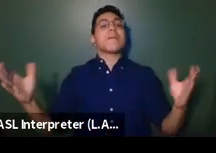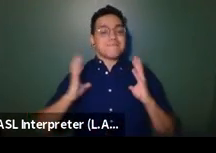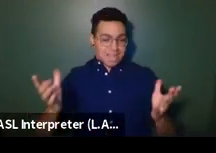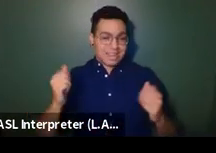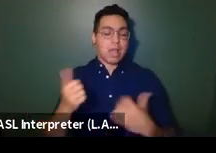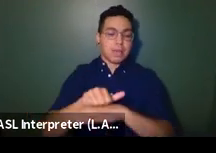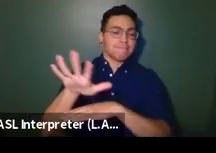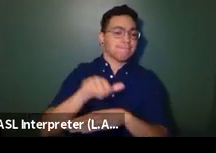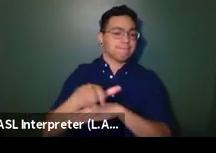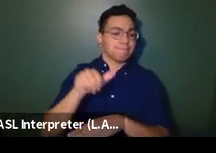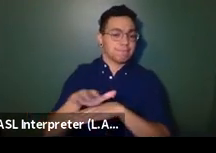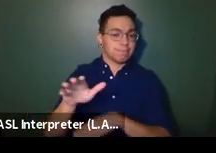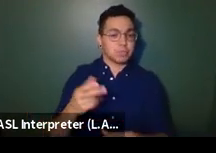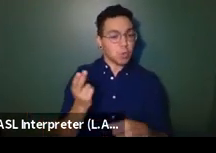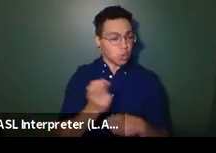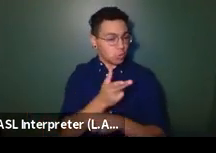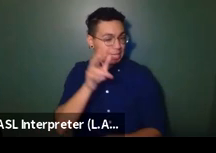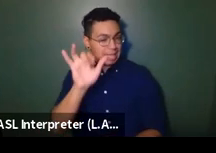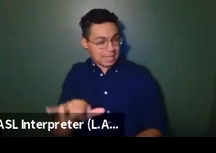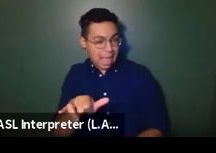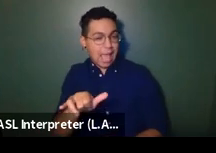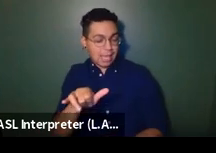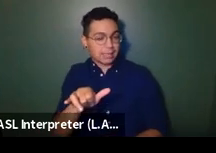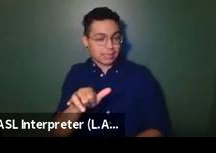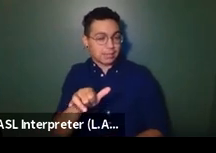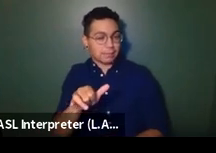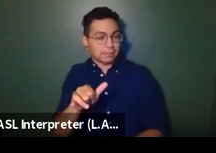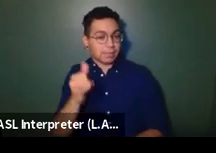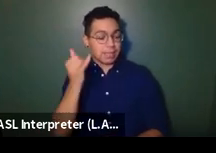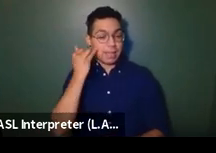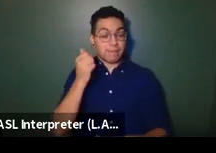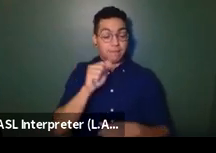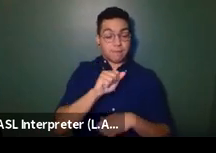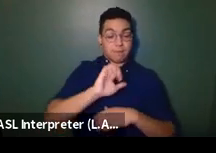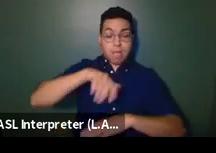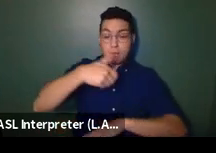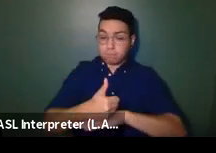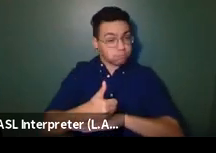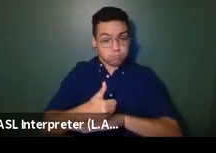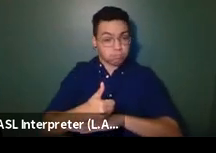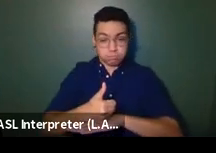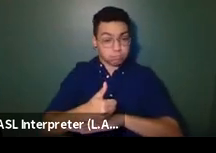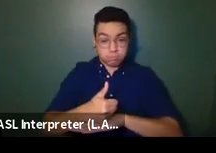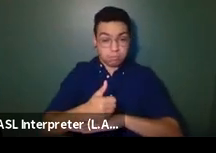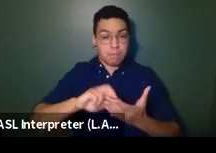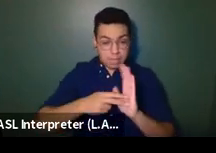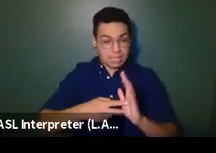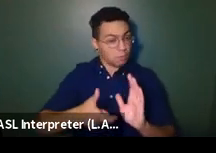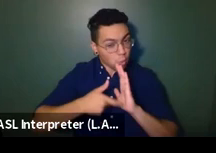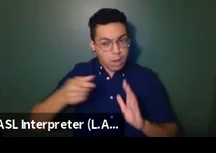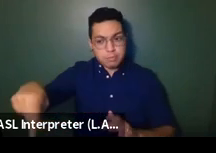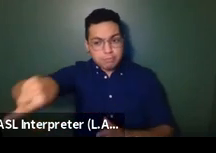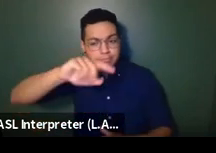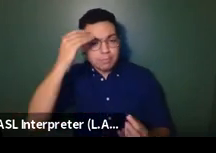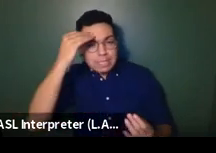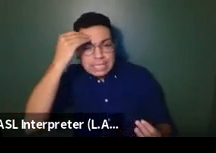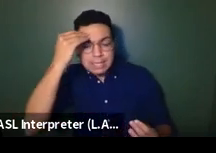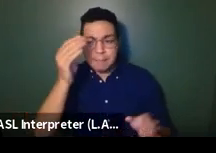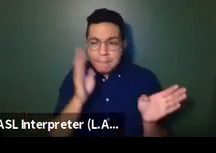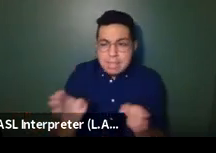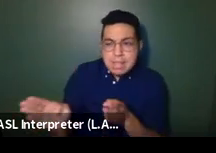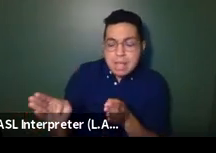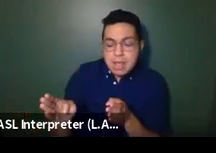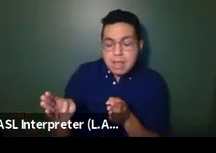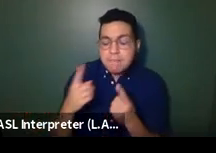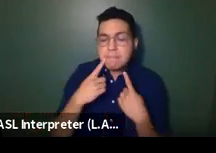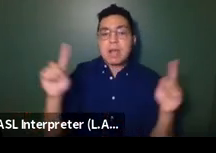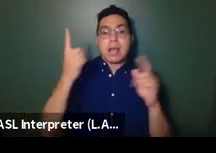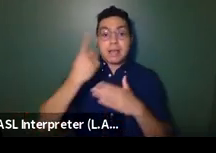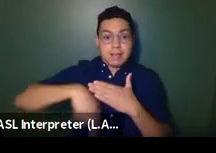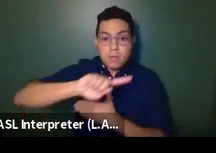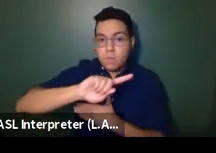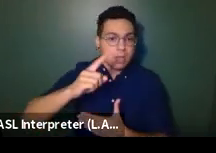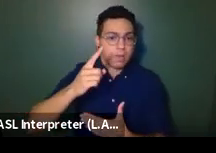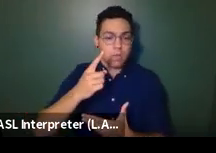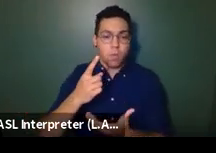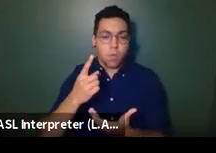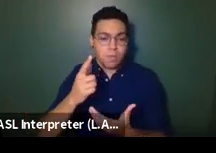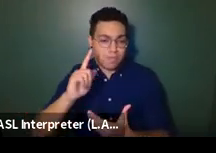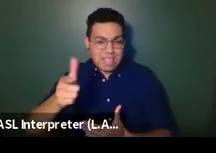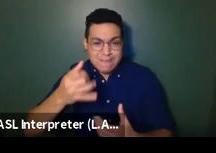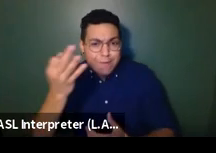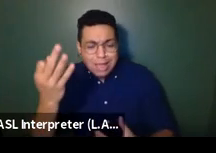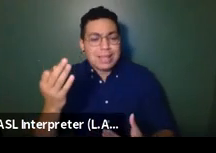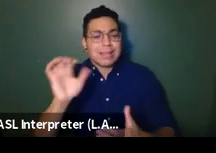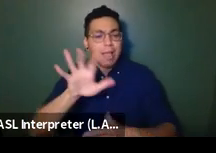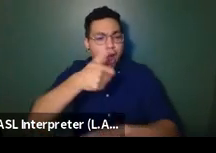ESD 189 - Amy Colburn: Kind of using that submissions as a if I disable it now give them some time to think. Give them some time to play on whatever it is and then a week from now I could turn it on, is a great way to use that feature.